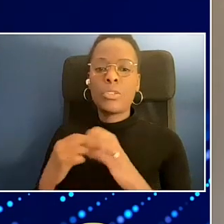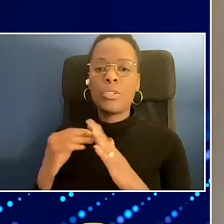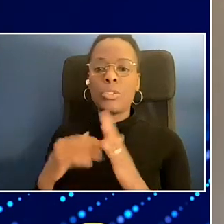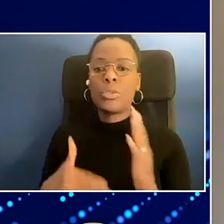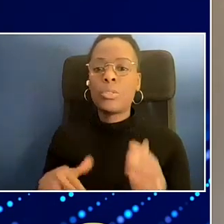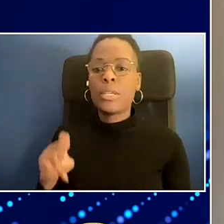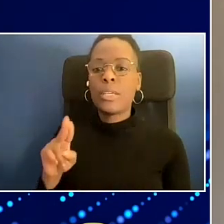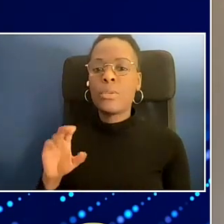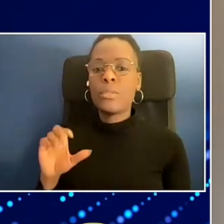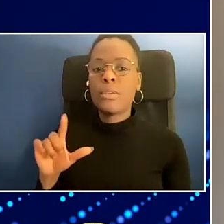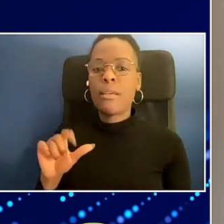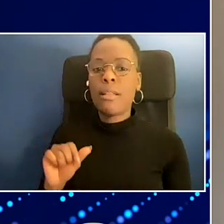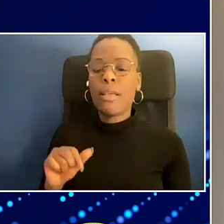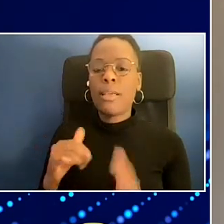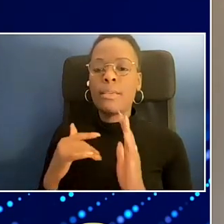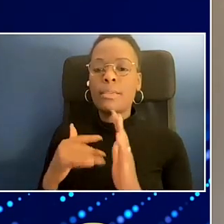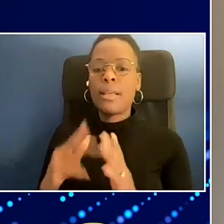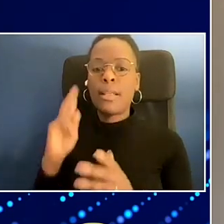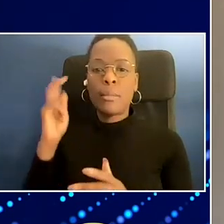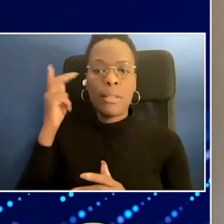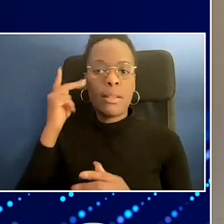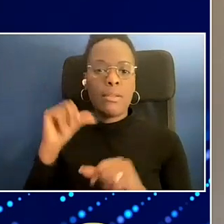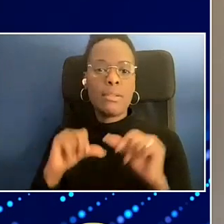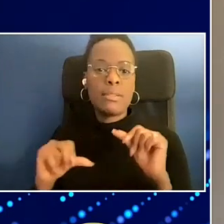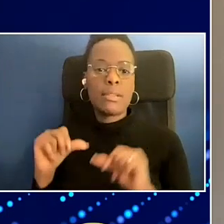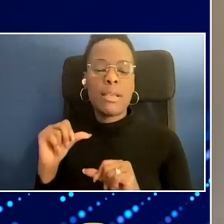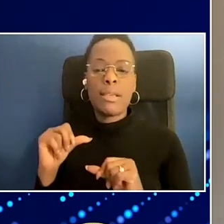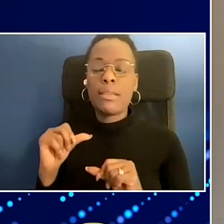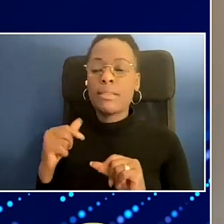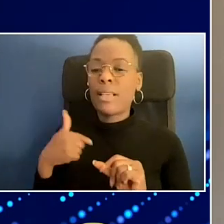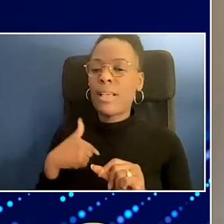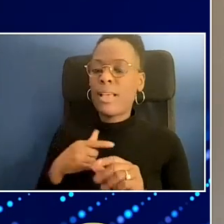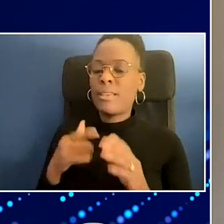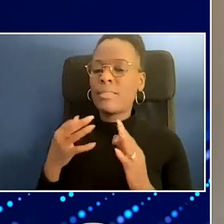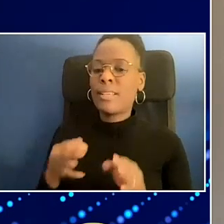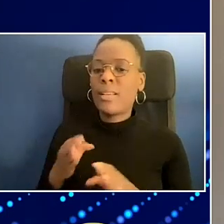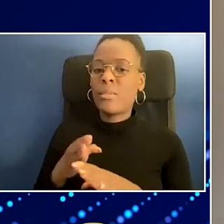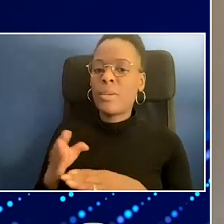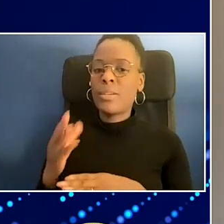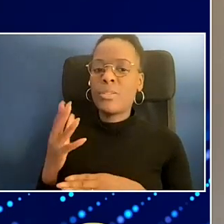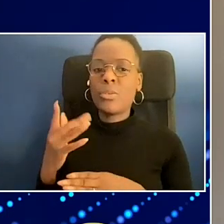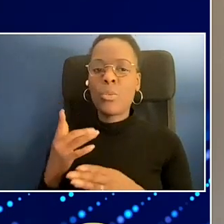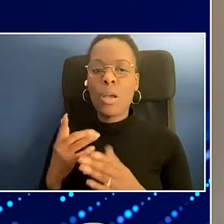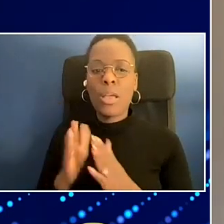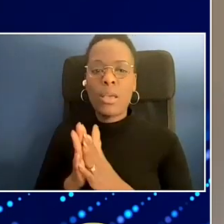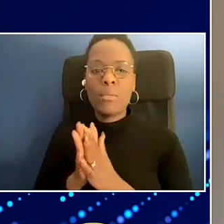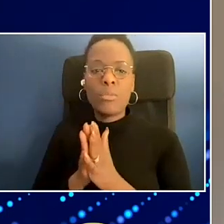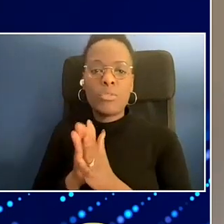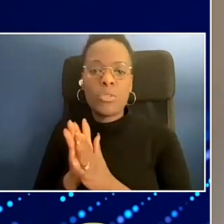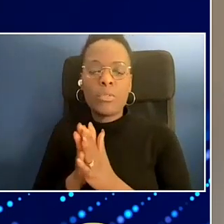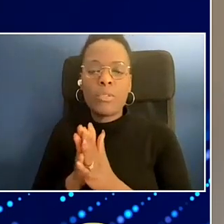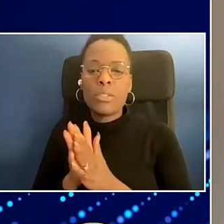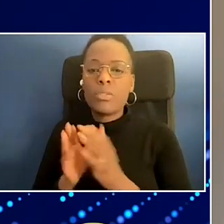I chose political science because I'm passionate about social issues, and I feel driven to advocate for them in government, which is one of the reasons that I'm